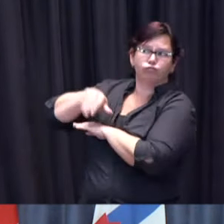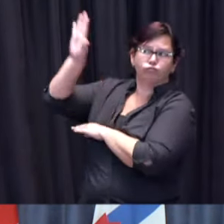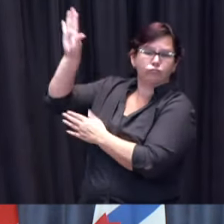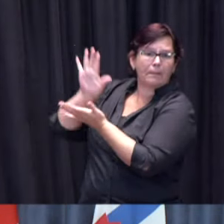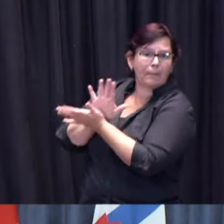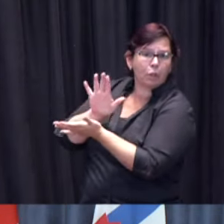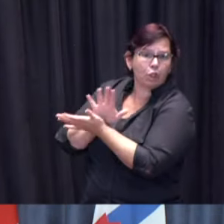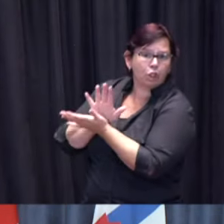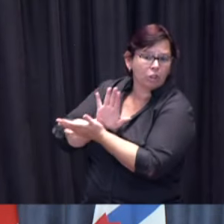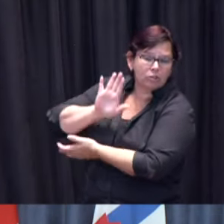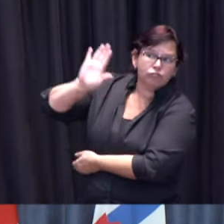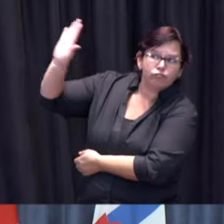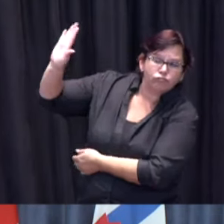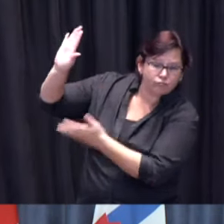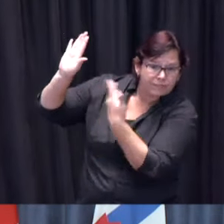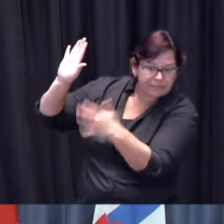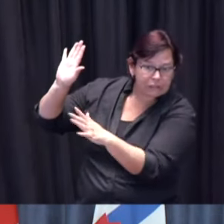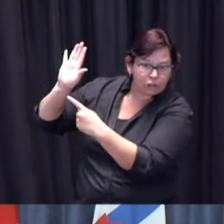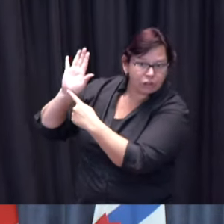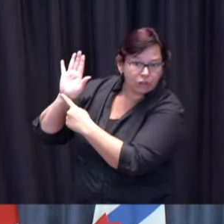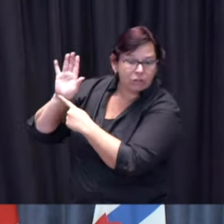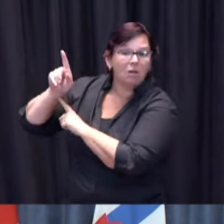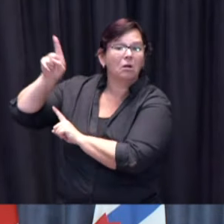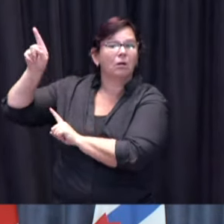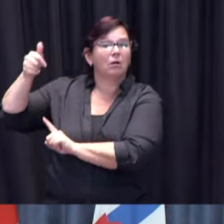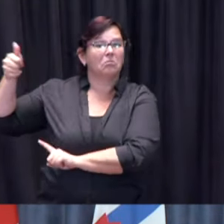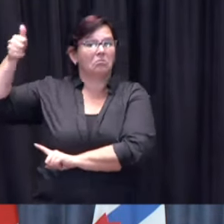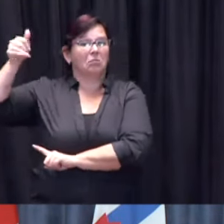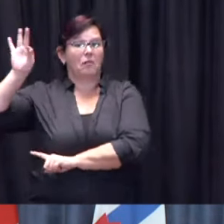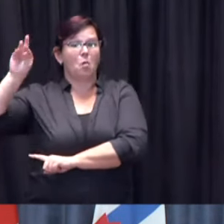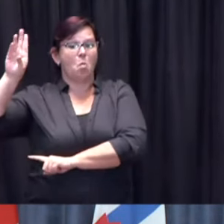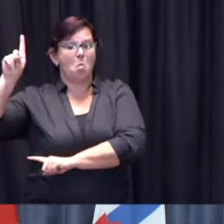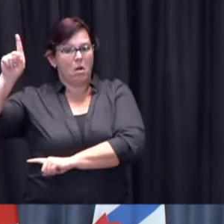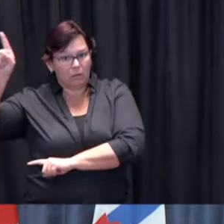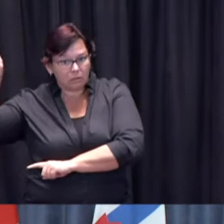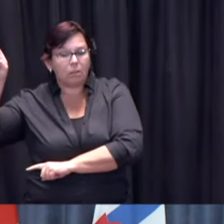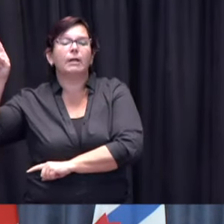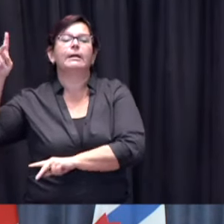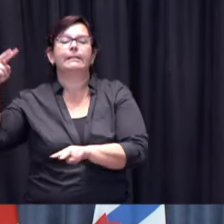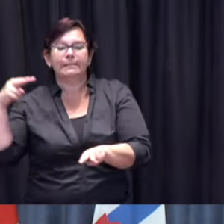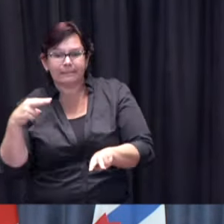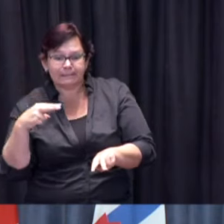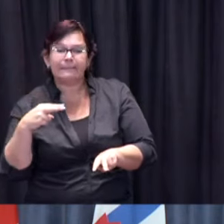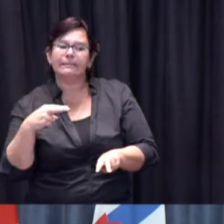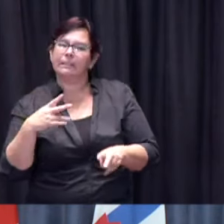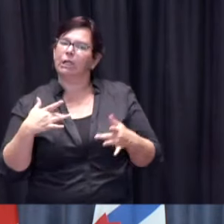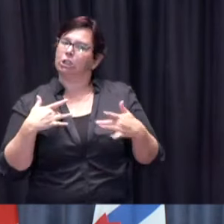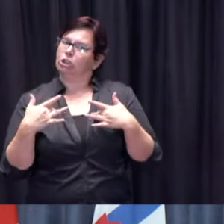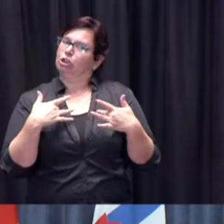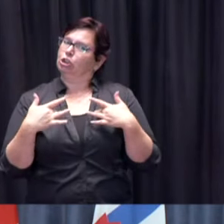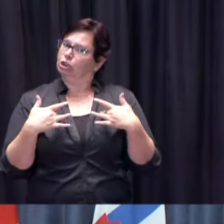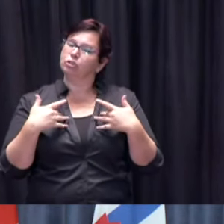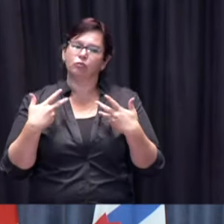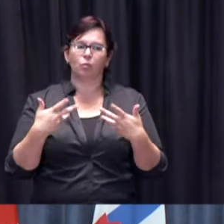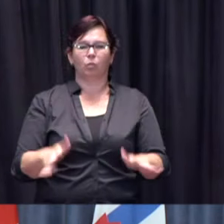and as we all are about a second wave and the disastrous impact that a return to a more stringent lockdown would have on the health of our